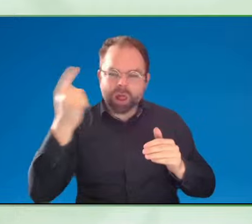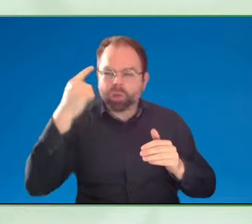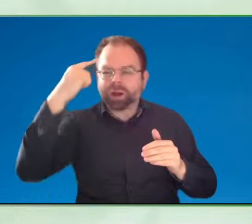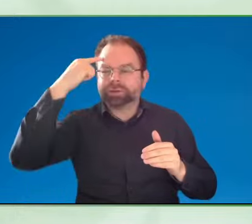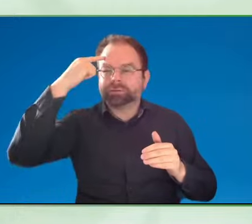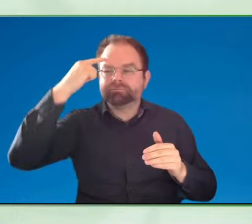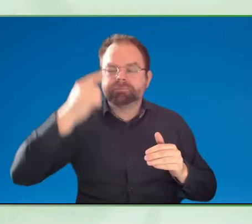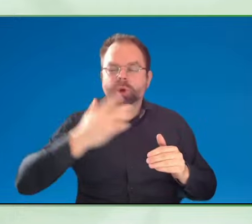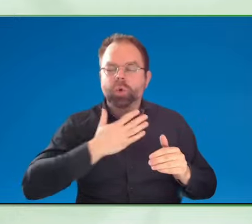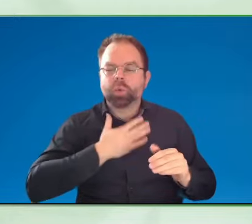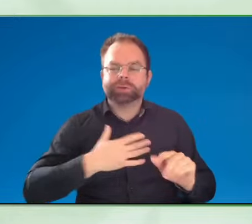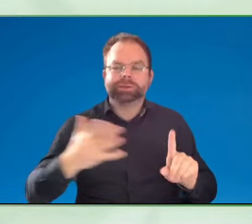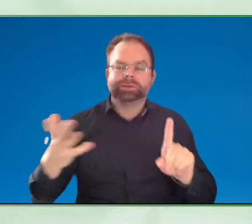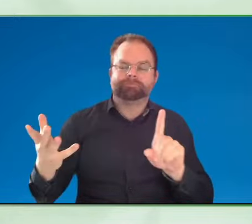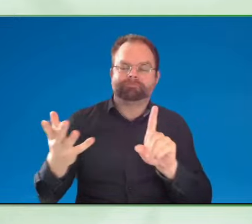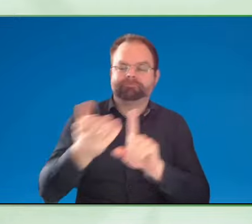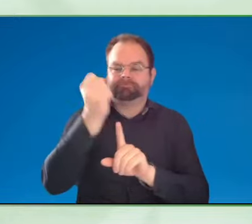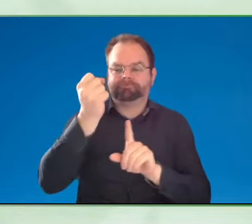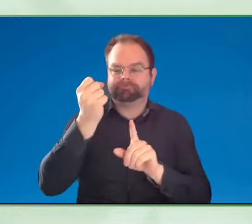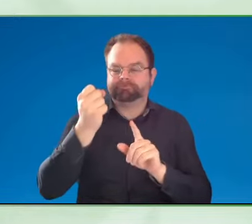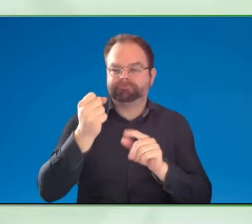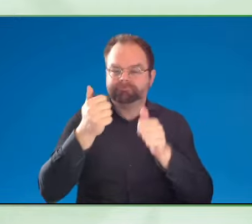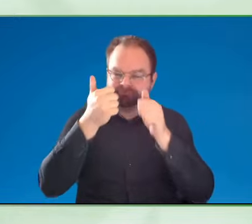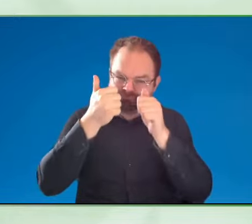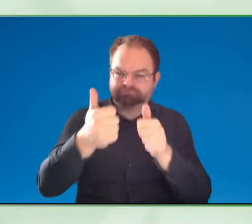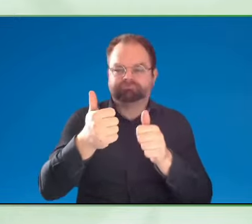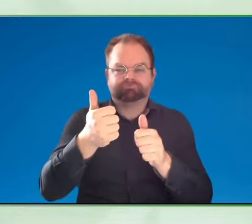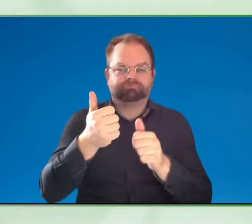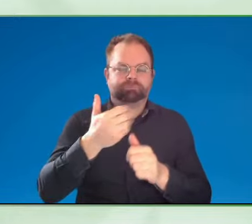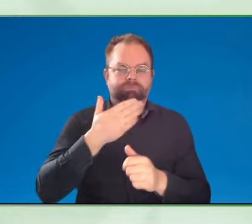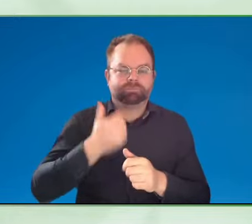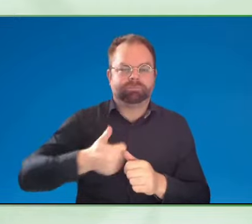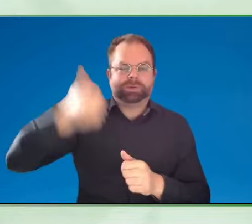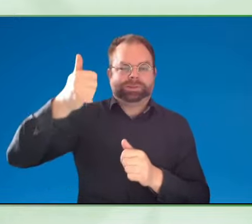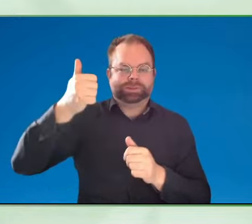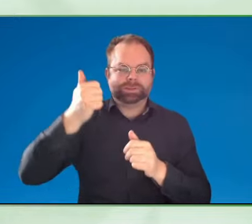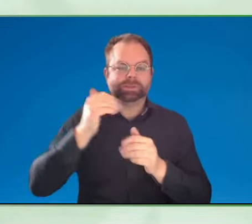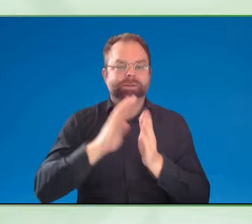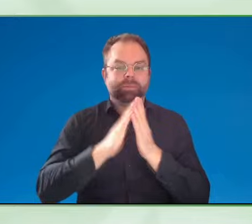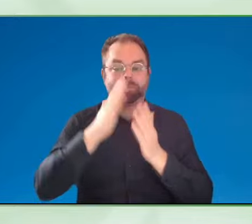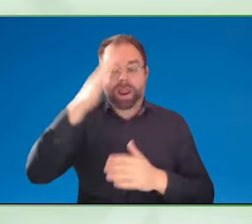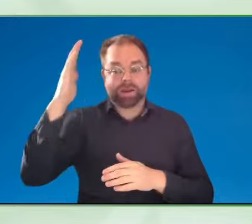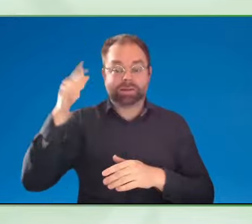with disabilities do not come to our space.